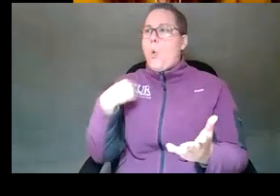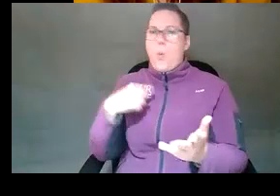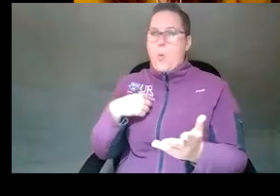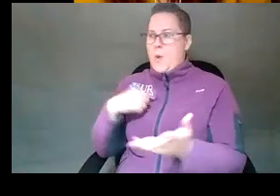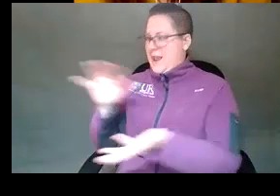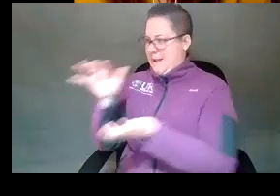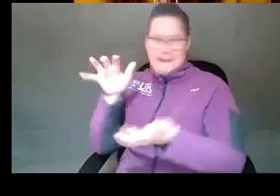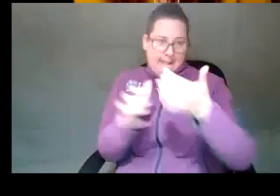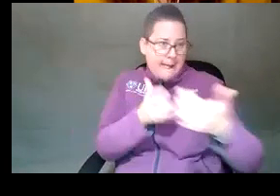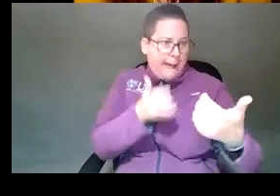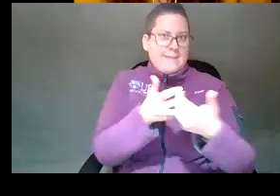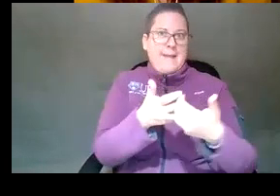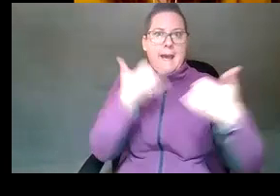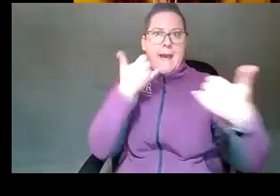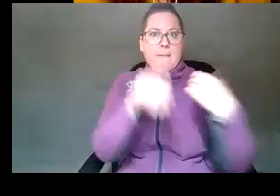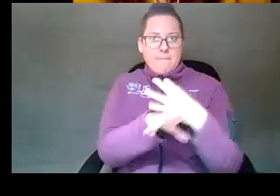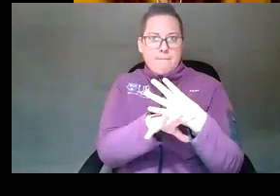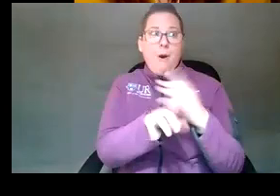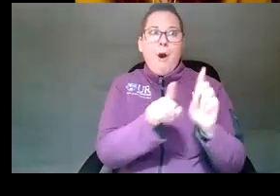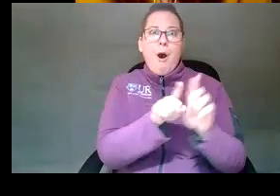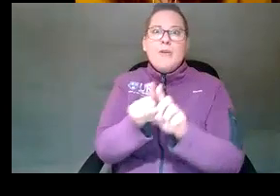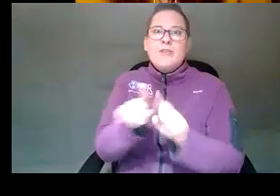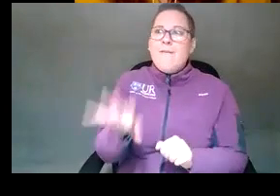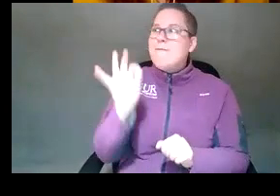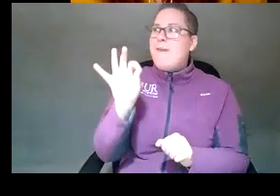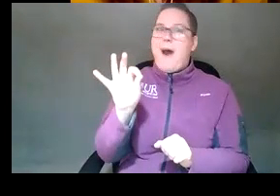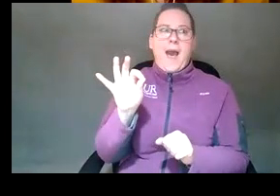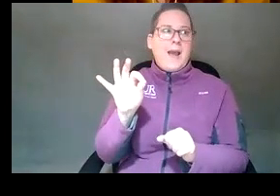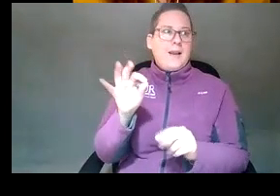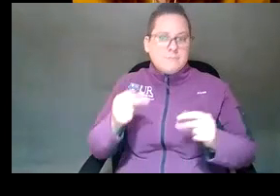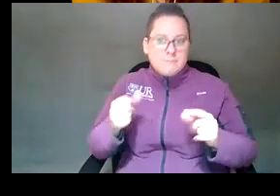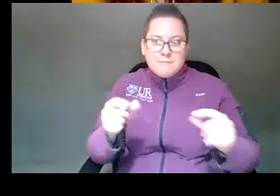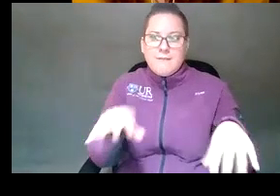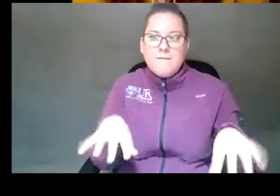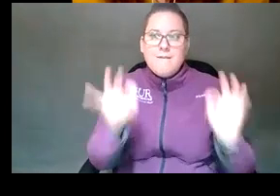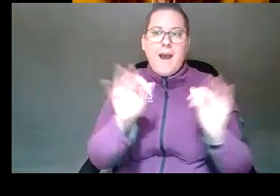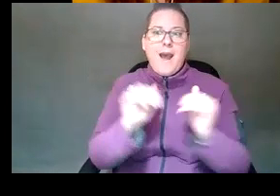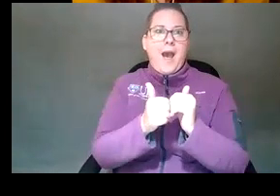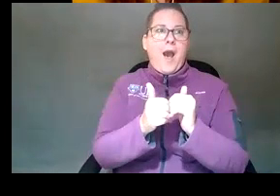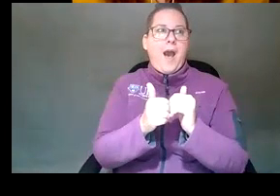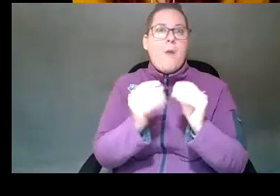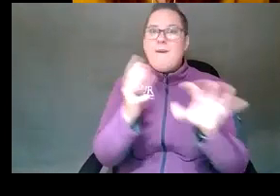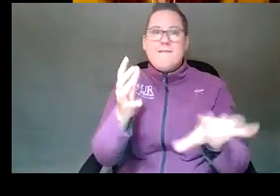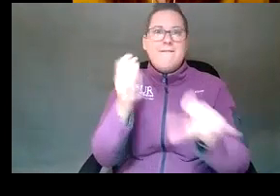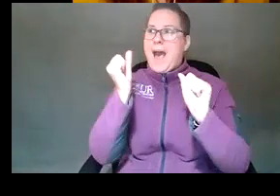but we're also finding new ways pretty quickly to be able to roll out these services